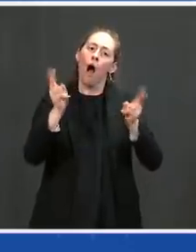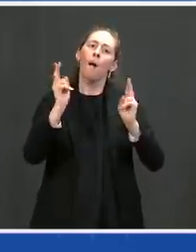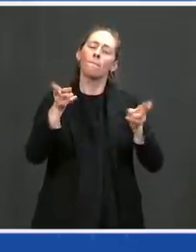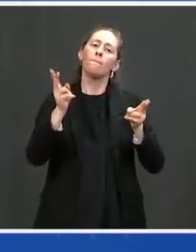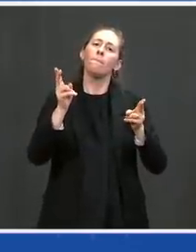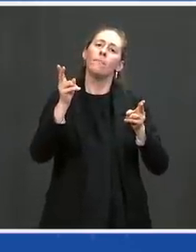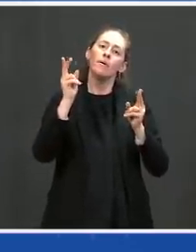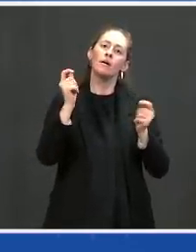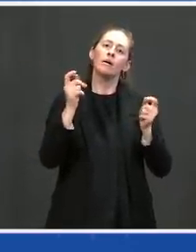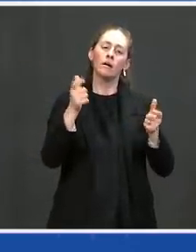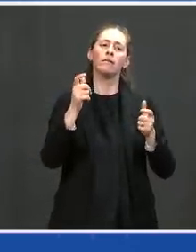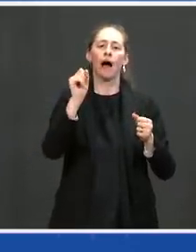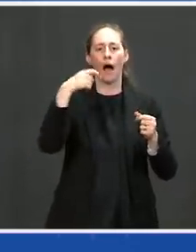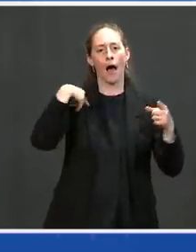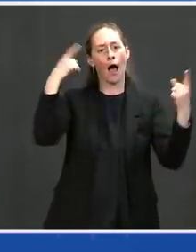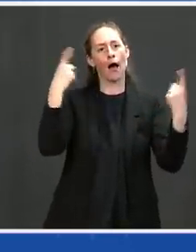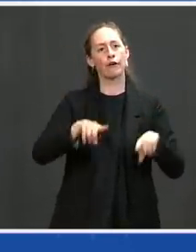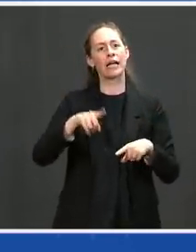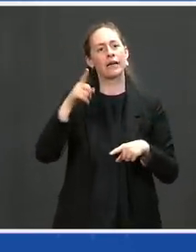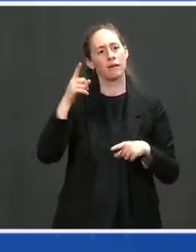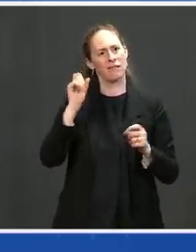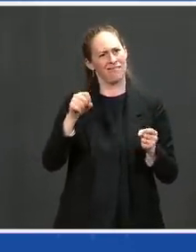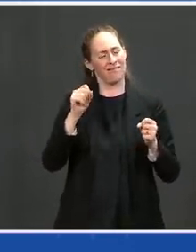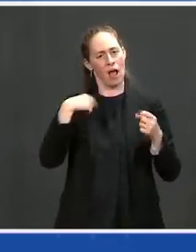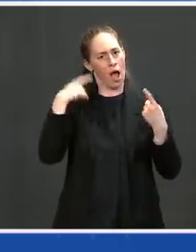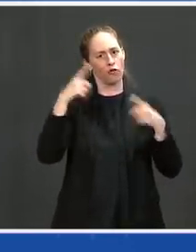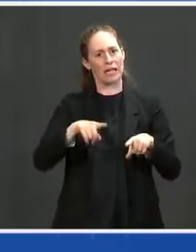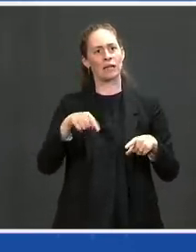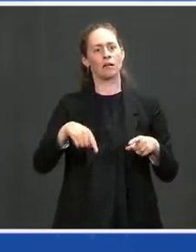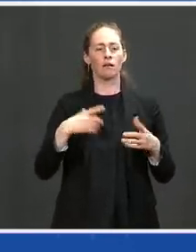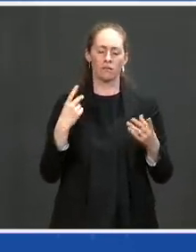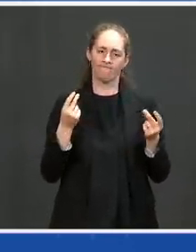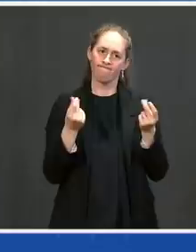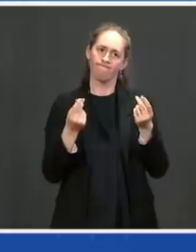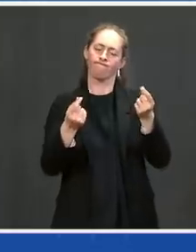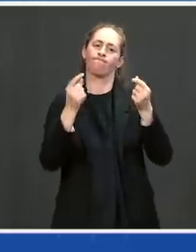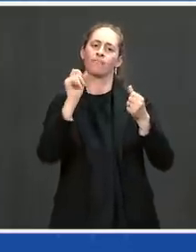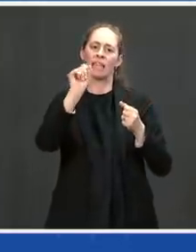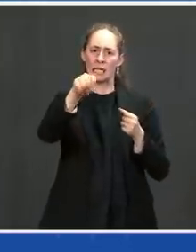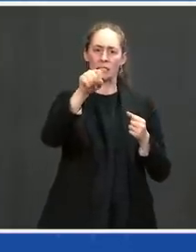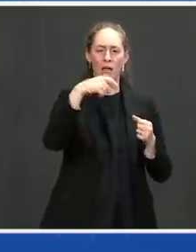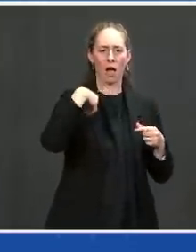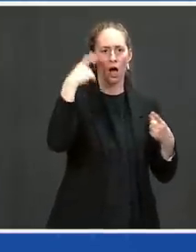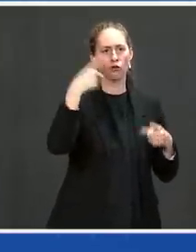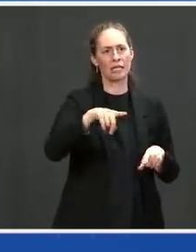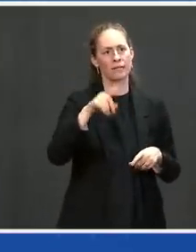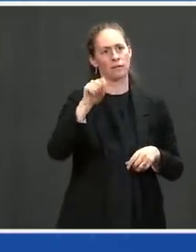We can get this done. We're going to get it done. I had a long meeting with the entire team